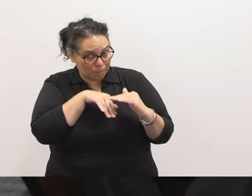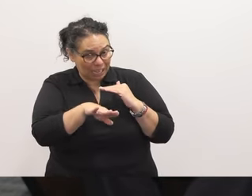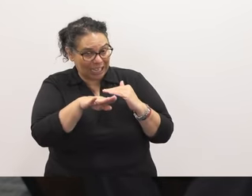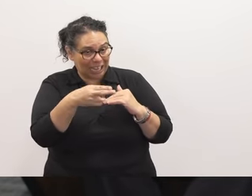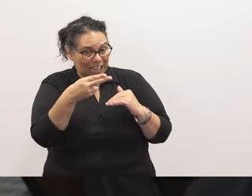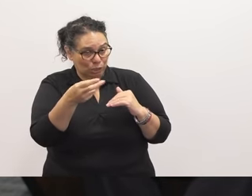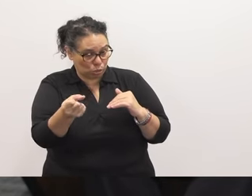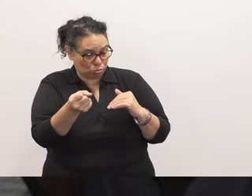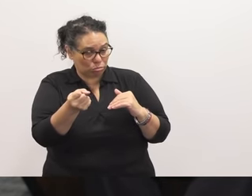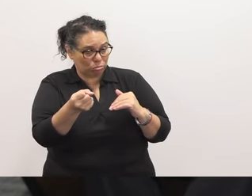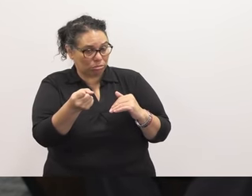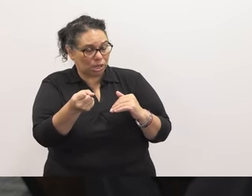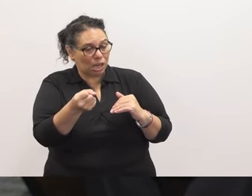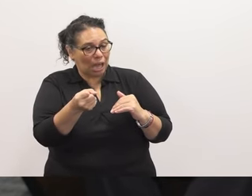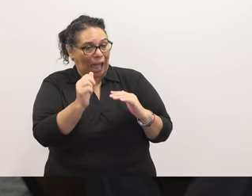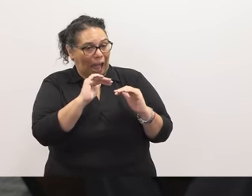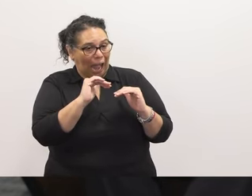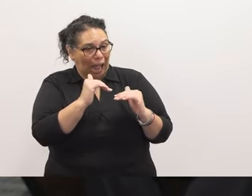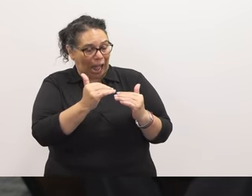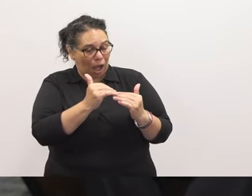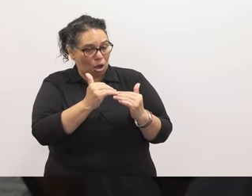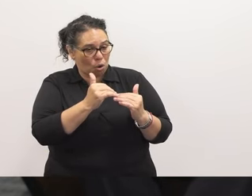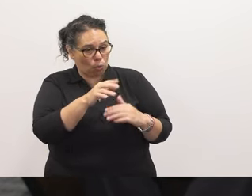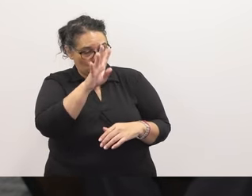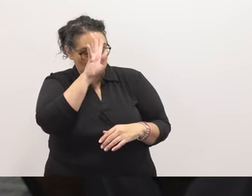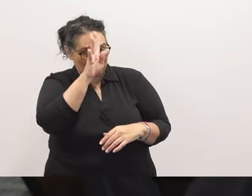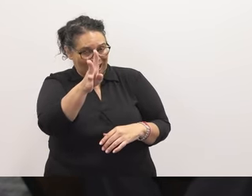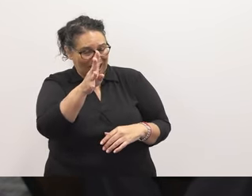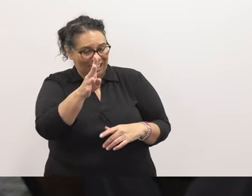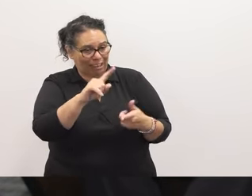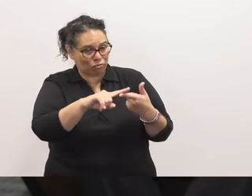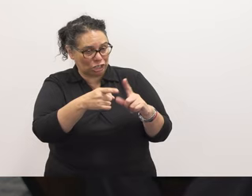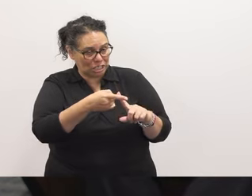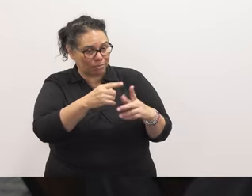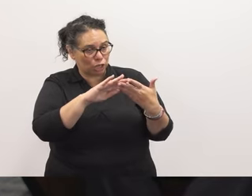and you talked about how you created friendships and a community around the football team,